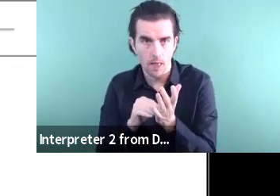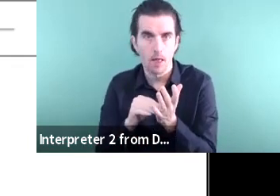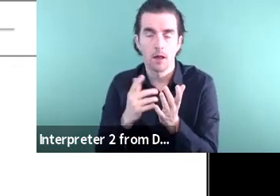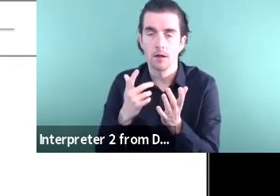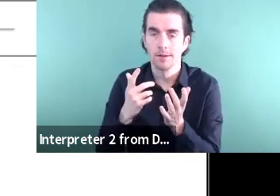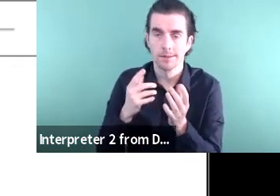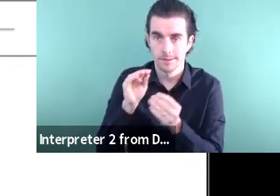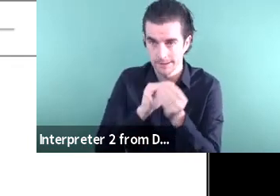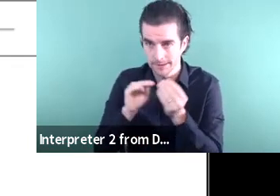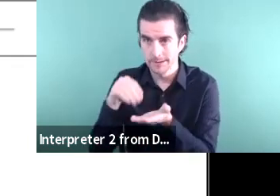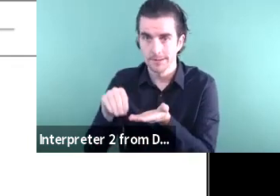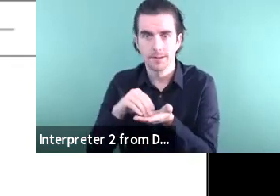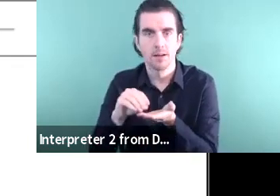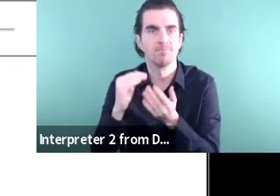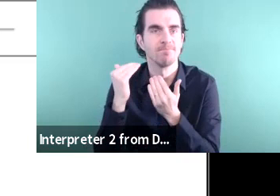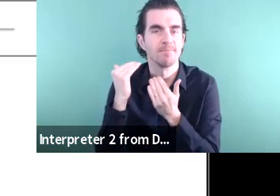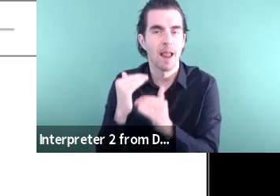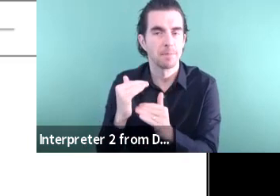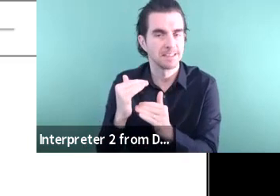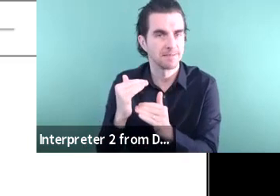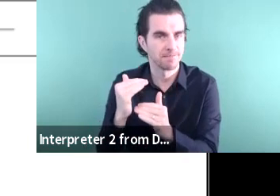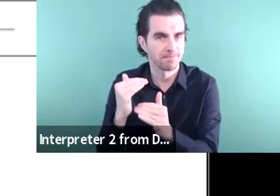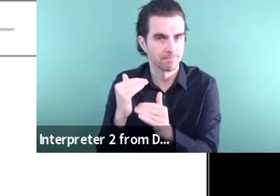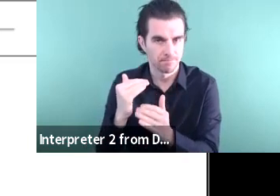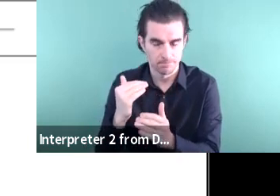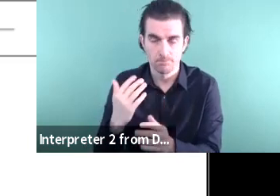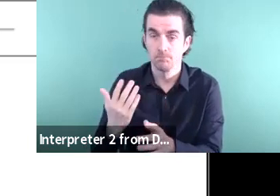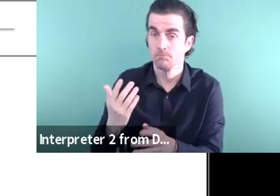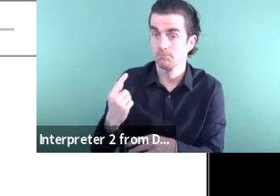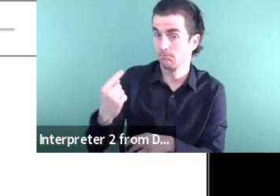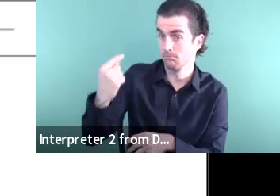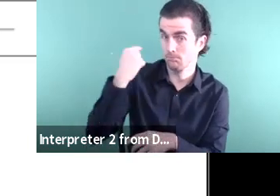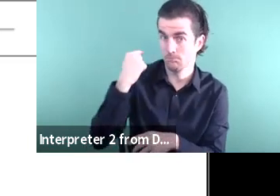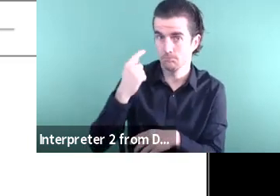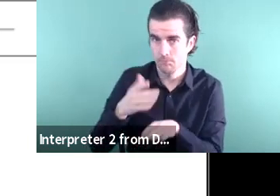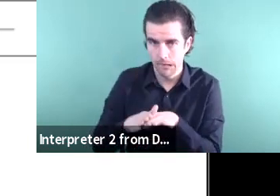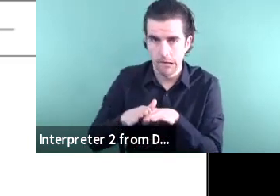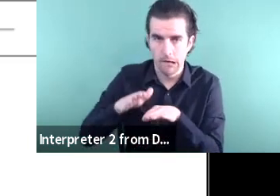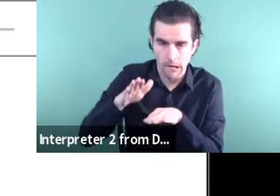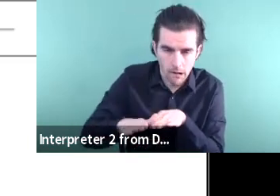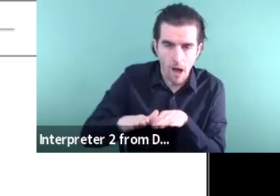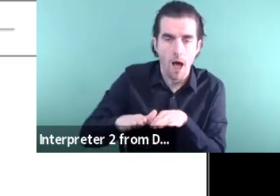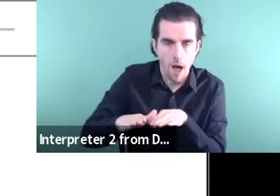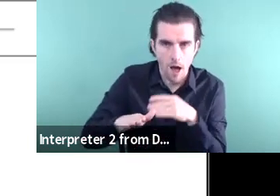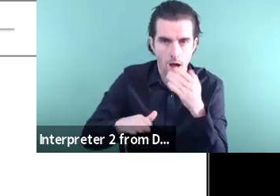the statistical model was estimated so that the proxies that were identified, took into account